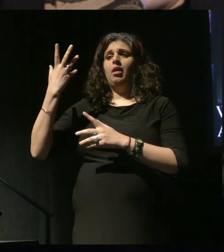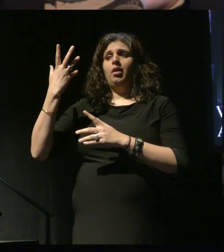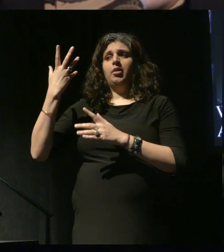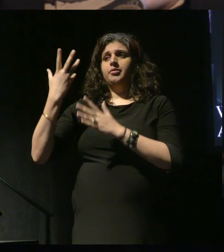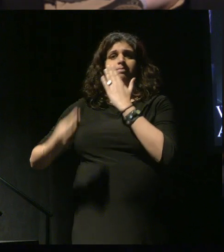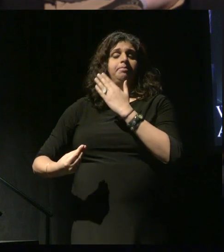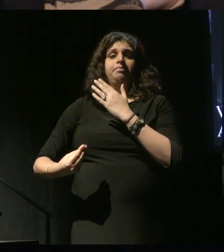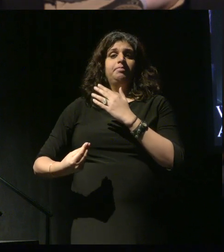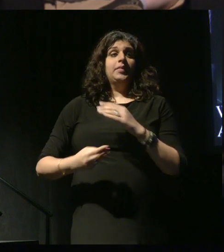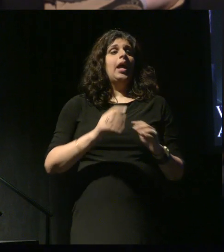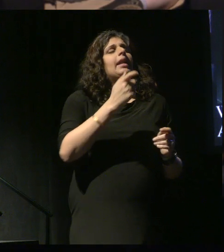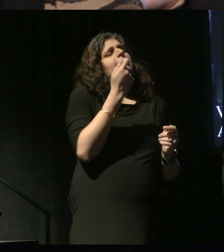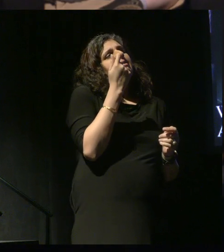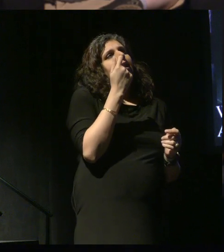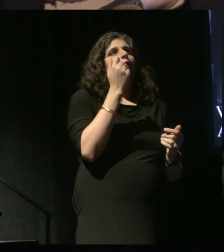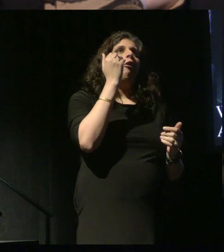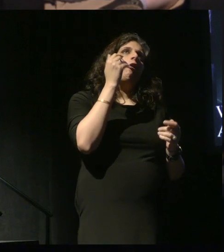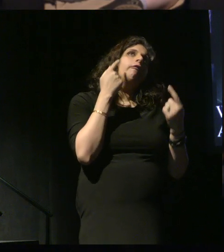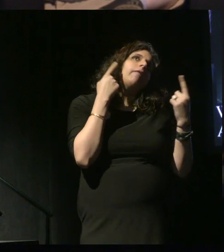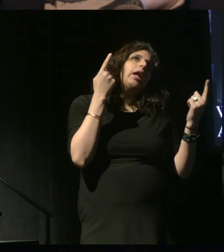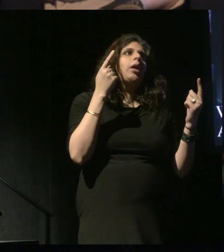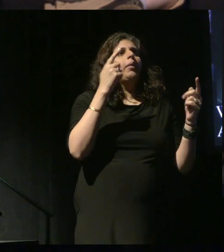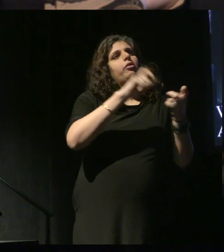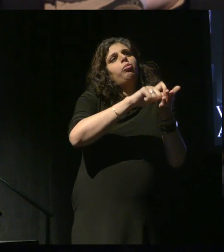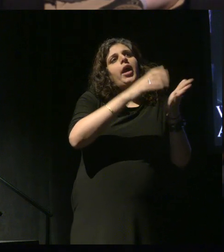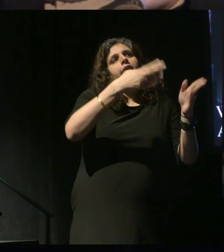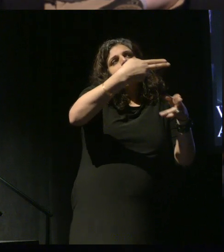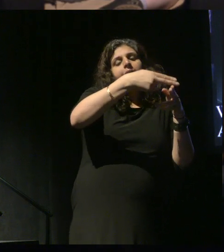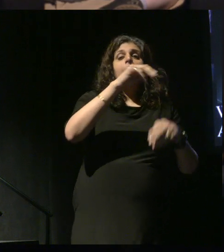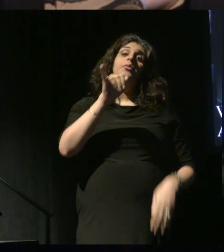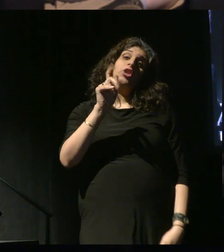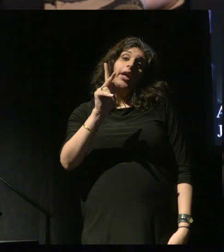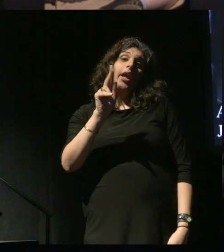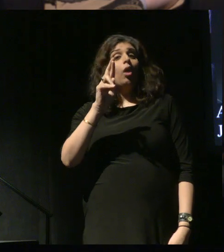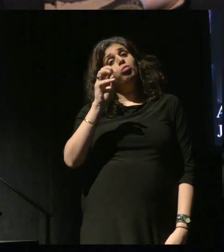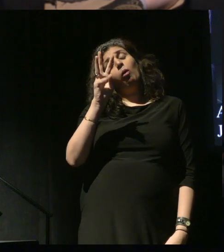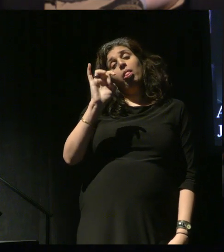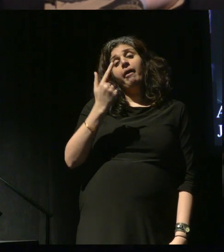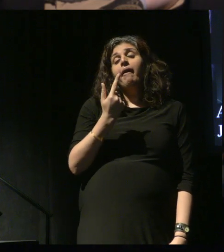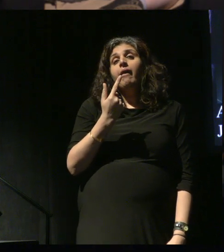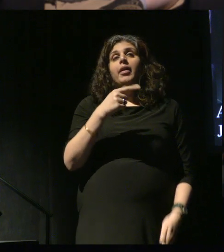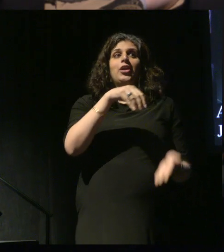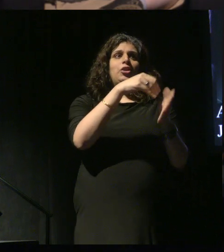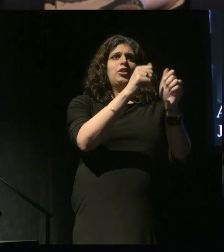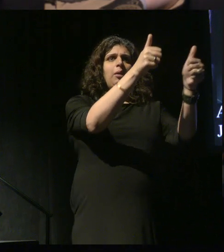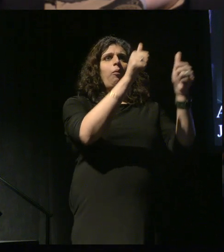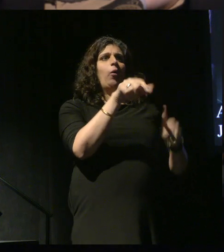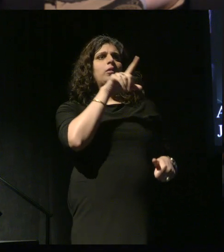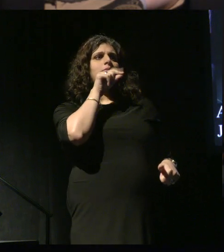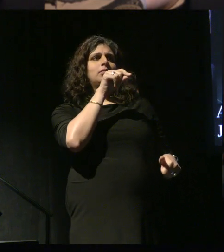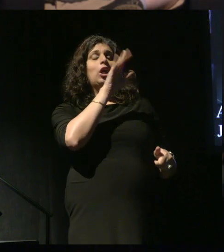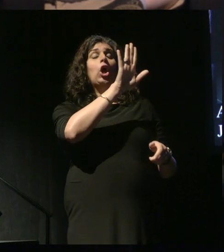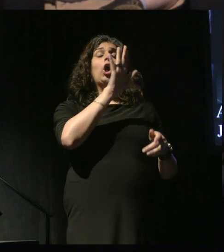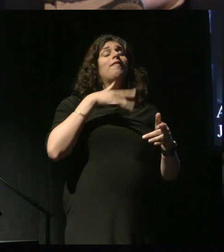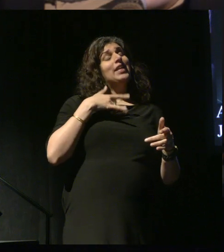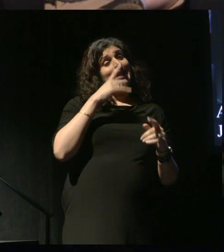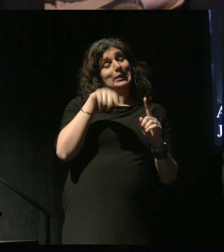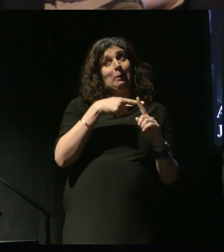named JK Rowling put out a public statement about her feelings on trans rights.